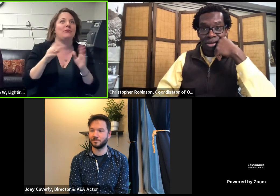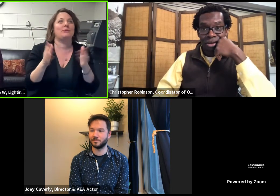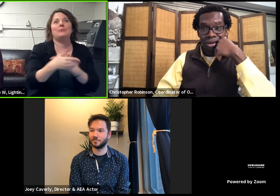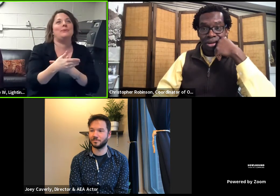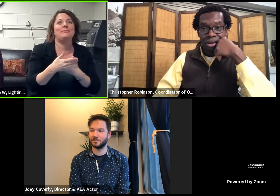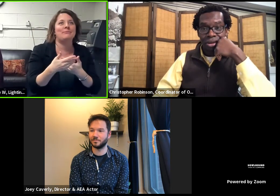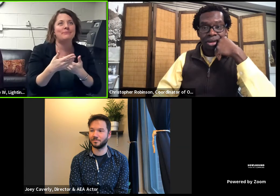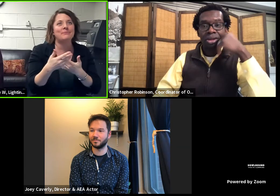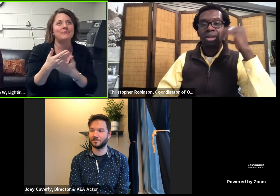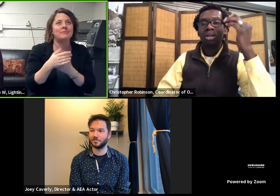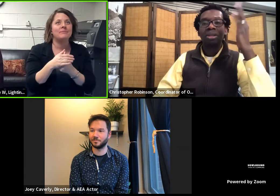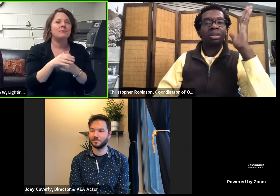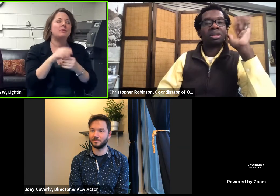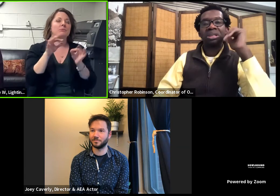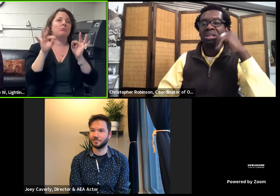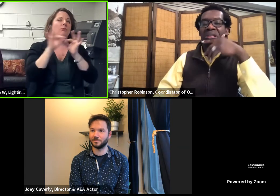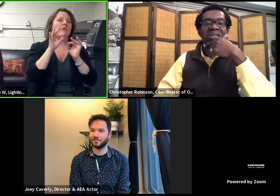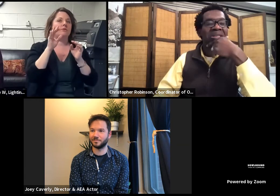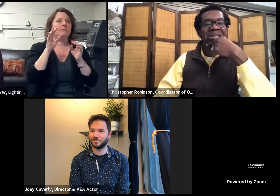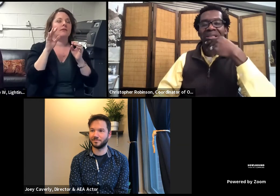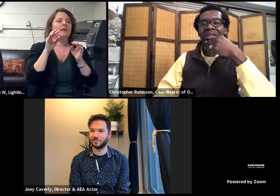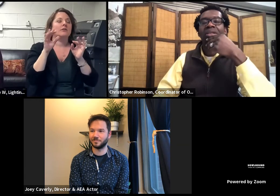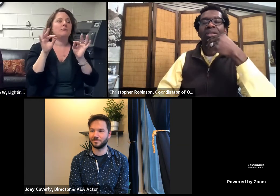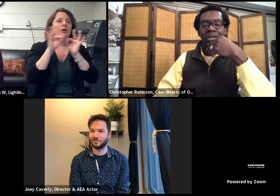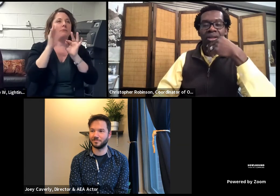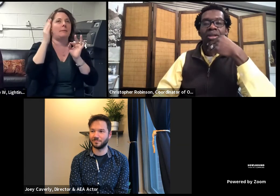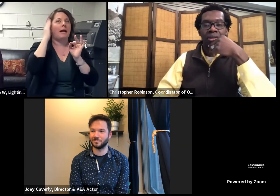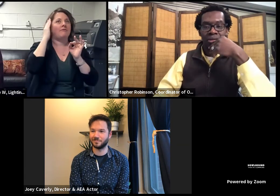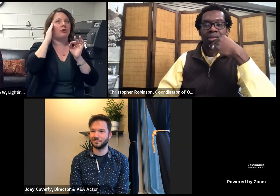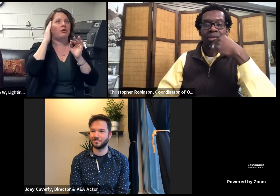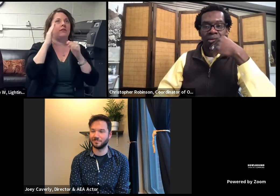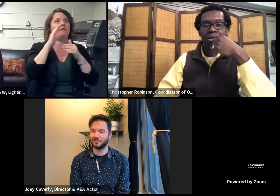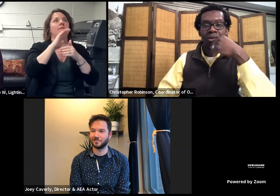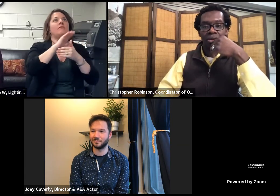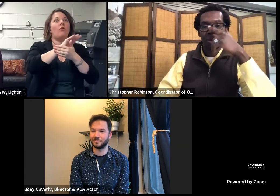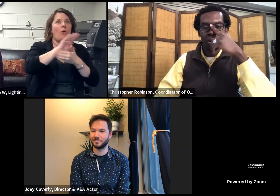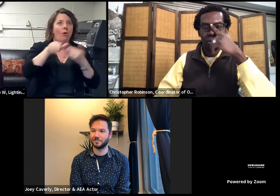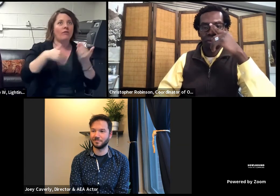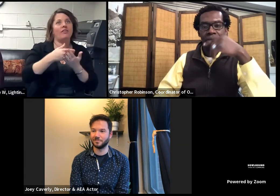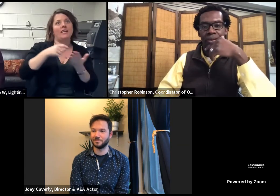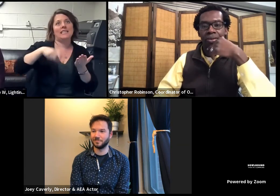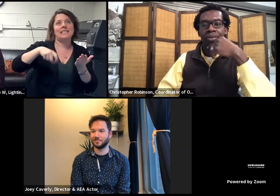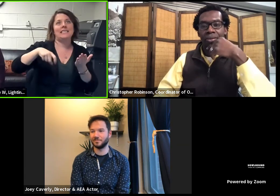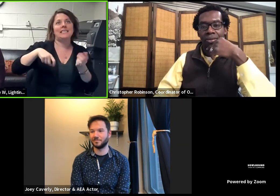you have to lip read everybody in the room and try to figure out what's all going on. And so it's important to be aware